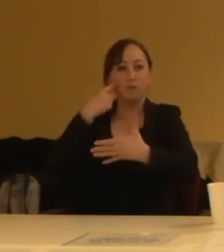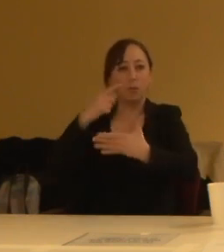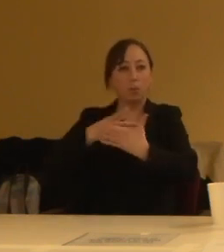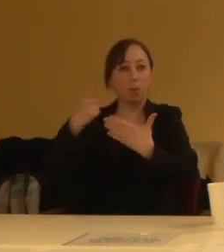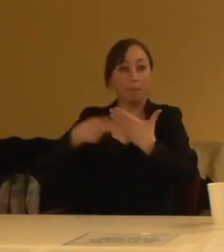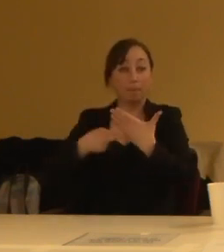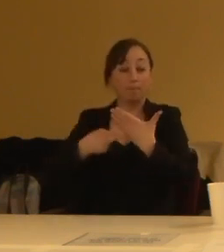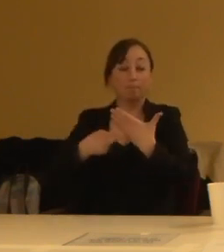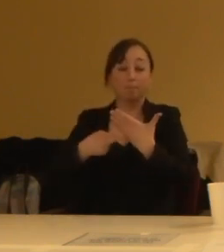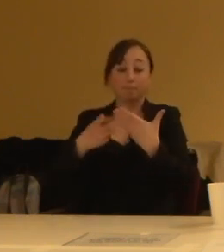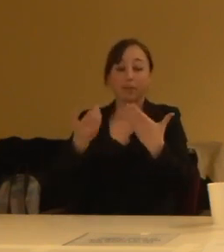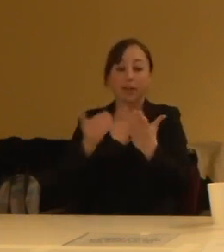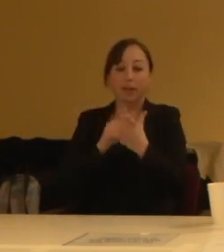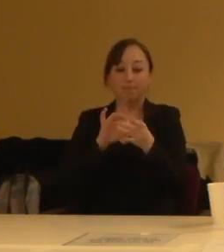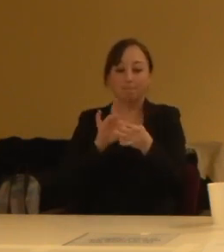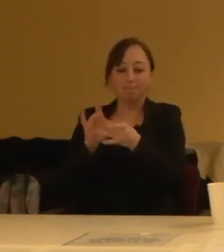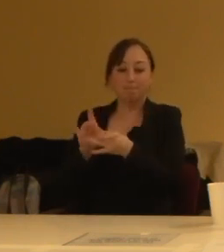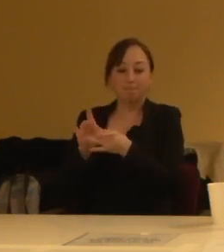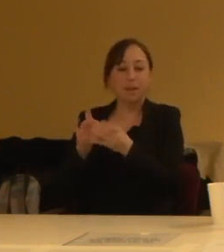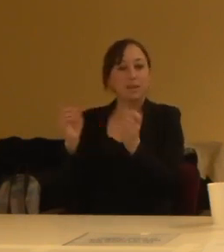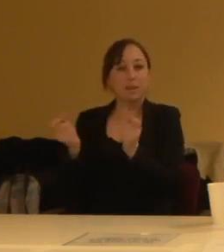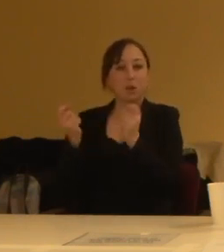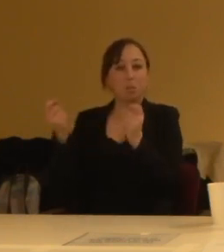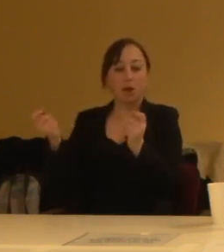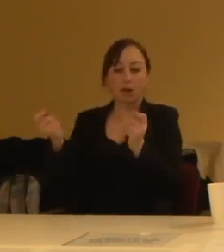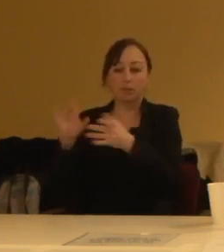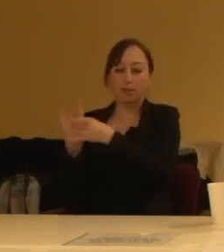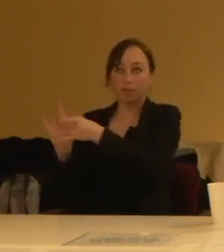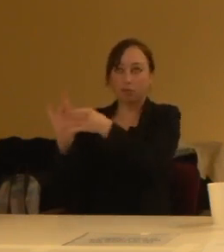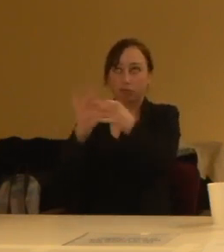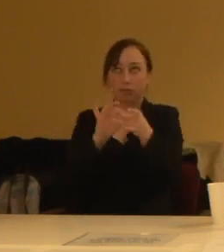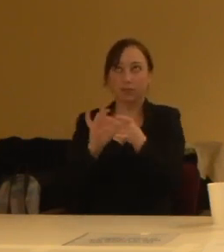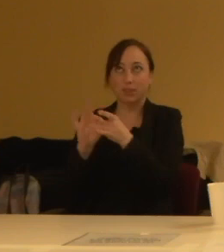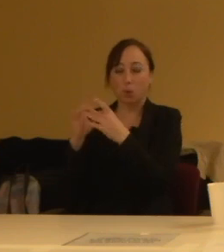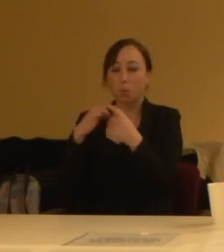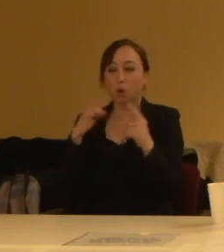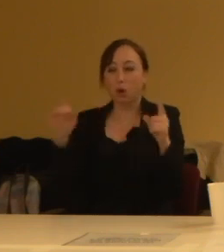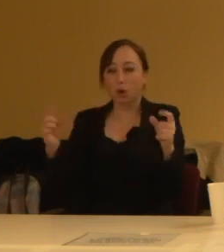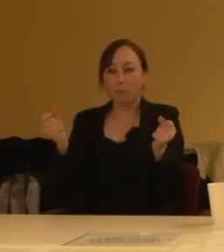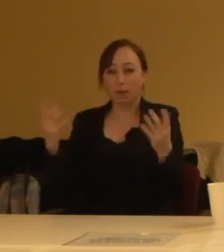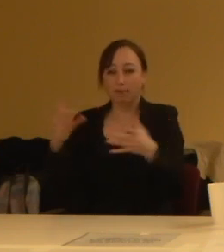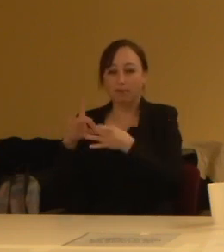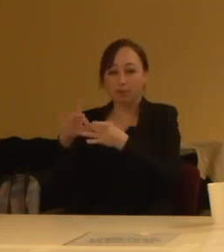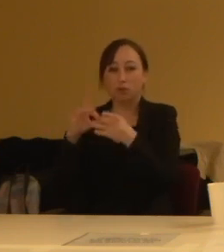Which gets back to, celebrate the pipelines that are working, because there are a lot of them and they're working really well.